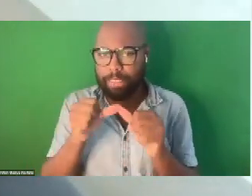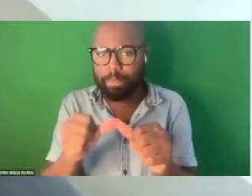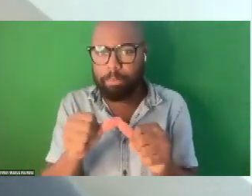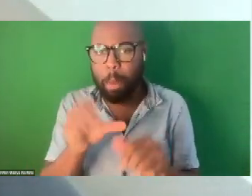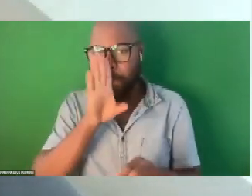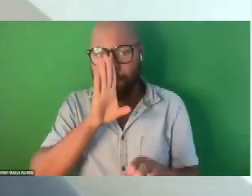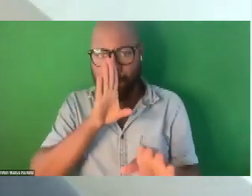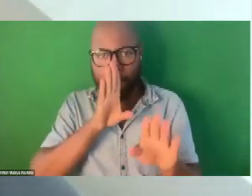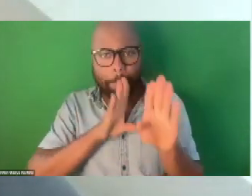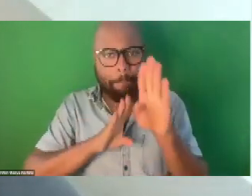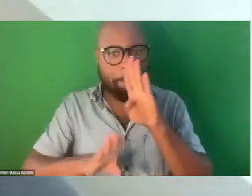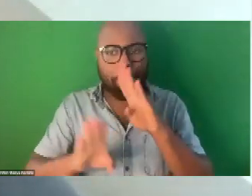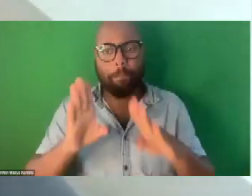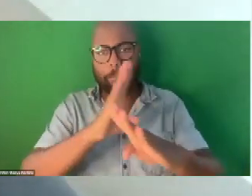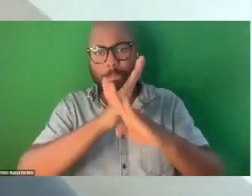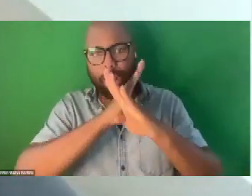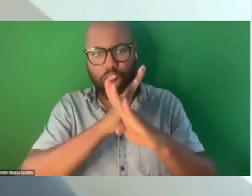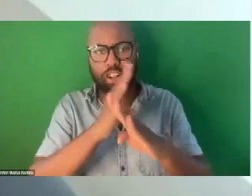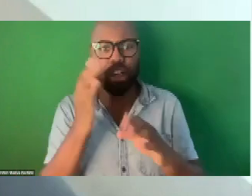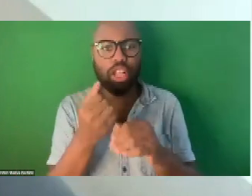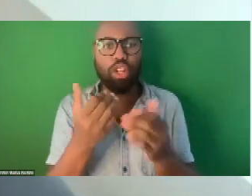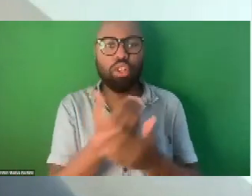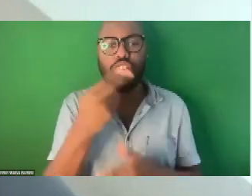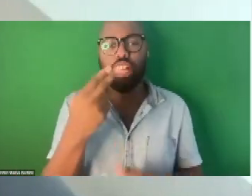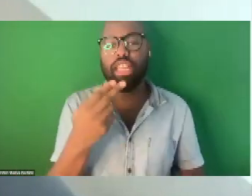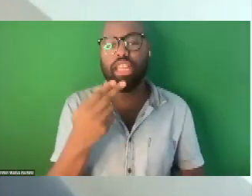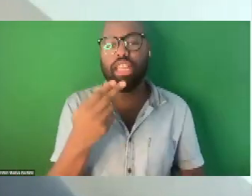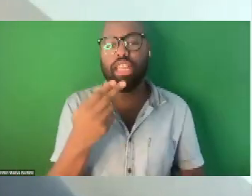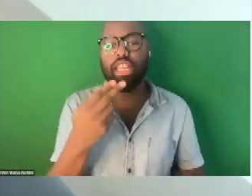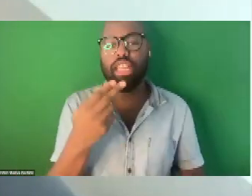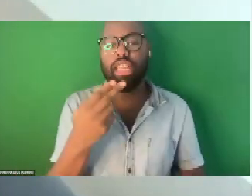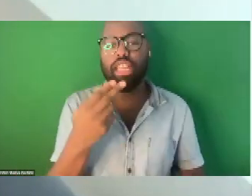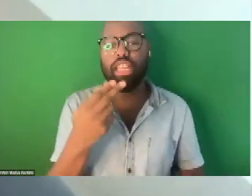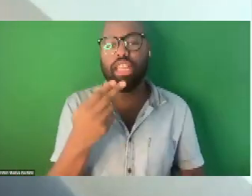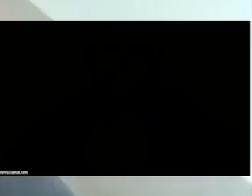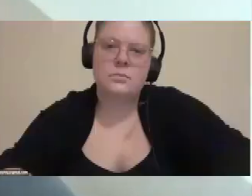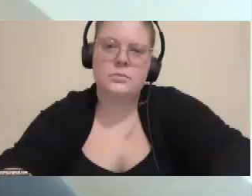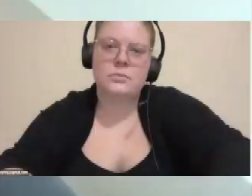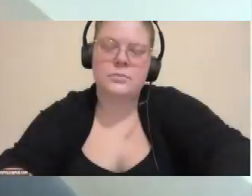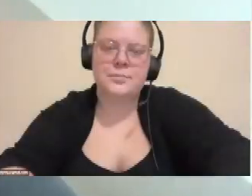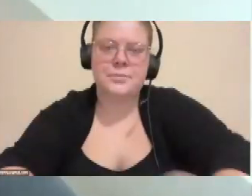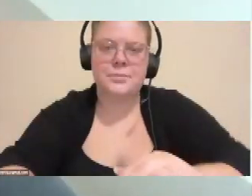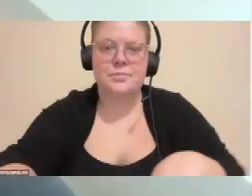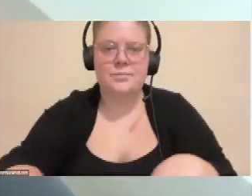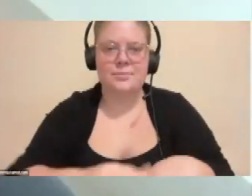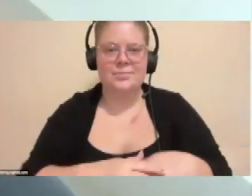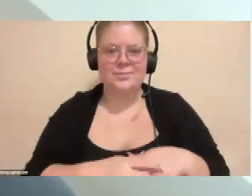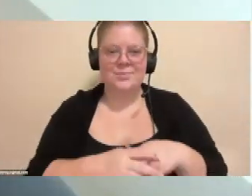significant new HCBS funding through Congress. I have to say, as frustrating as I find